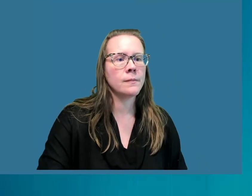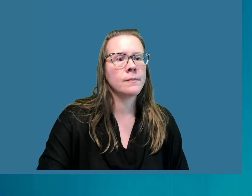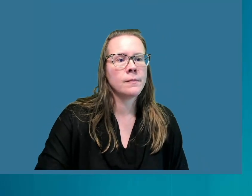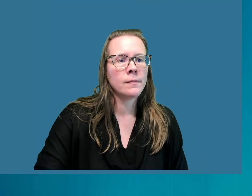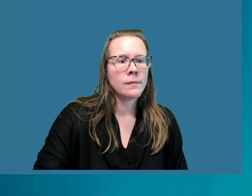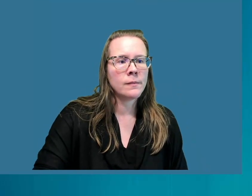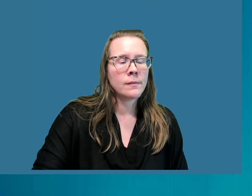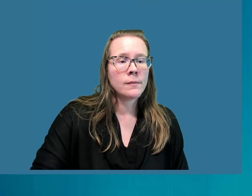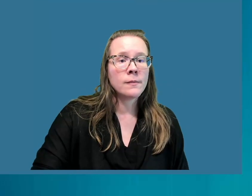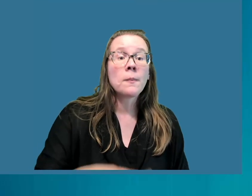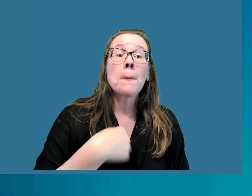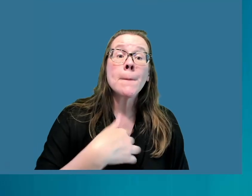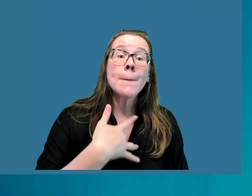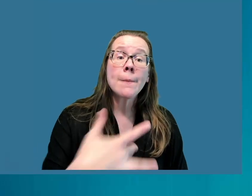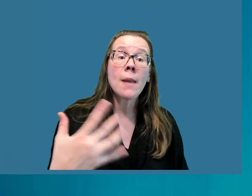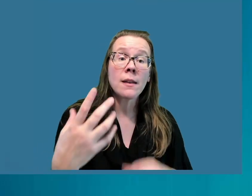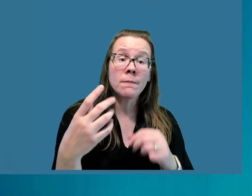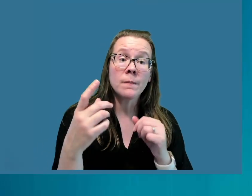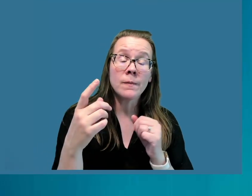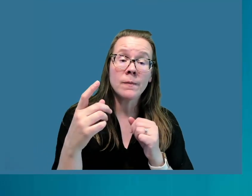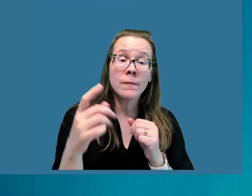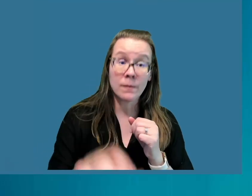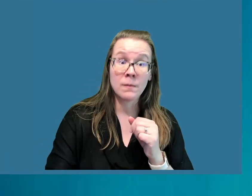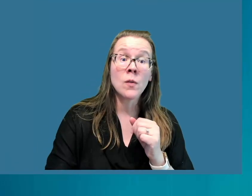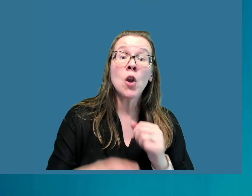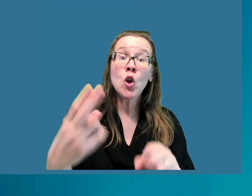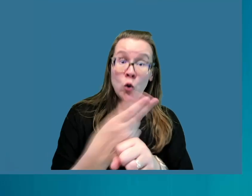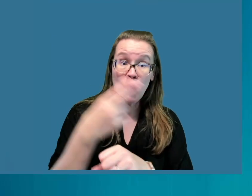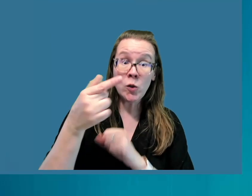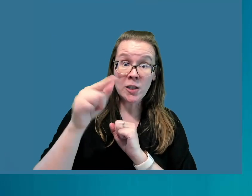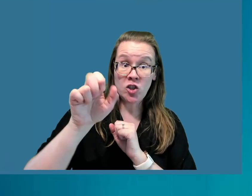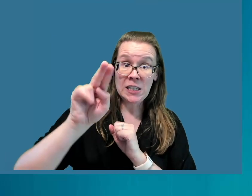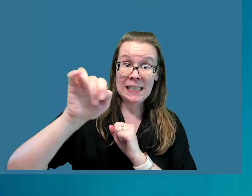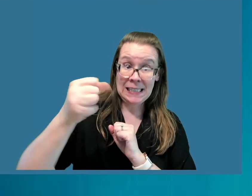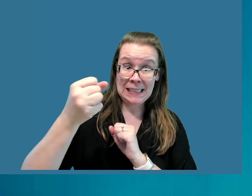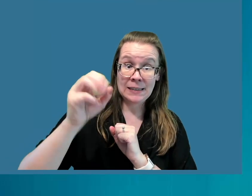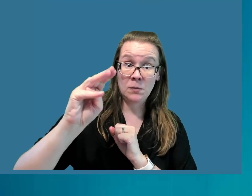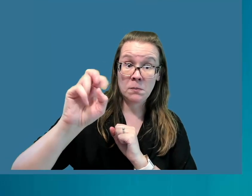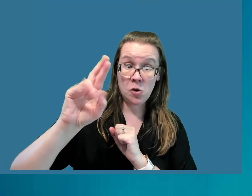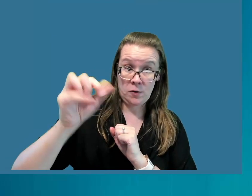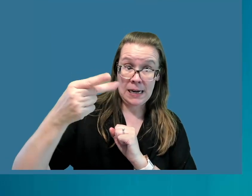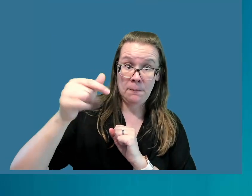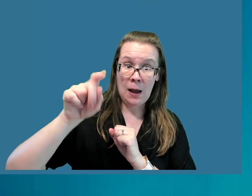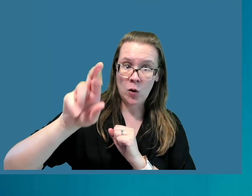Um, and I do use almond flavoring, um, when I make my royal icing. Um,